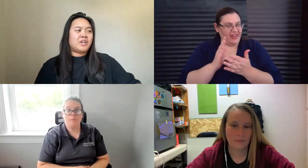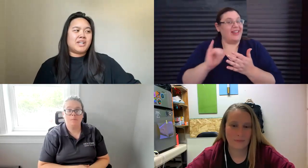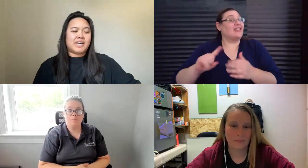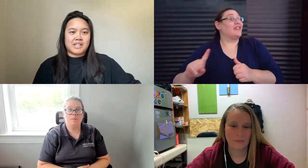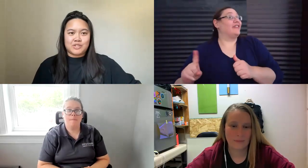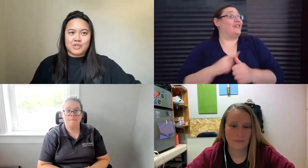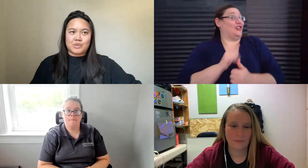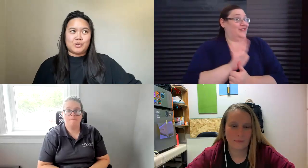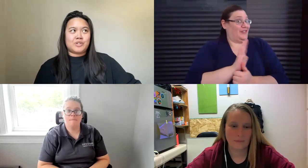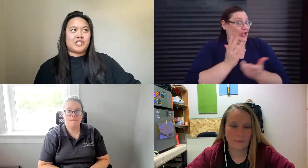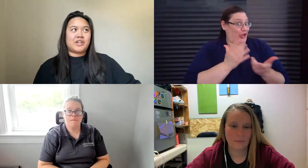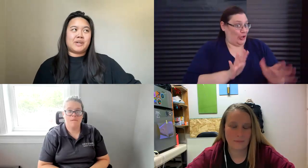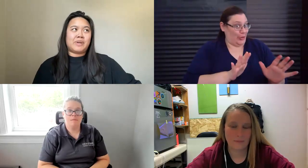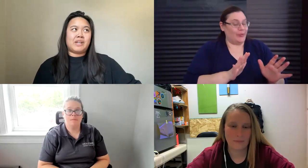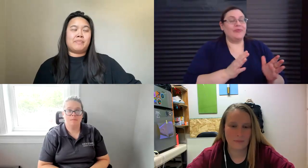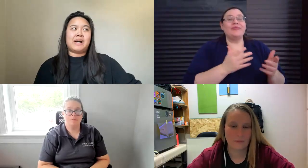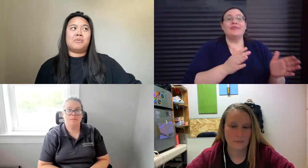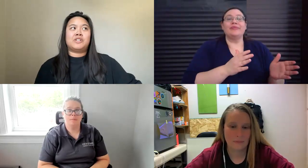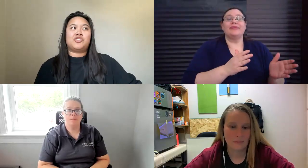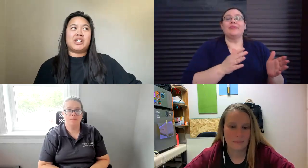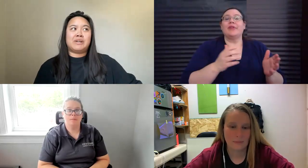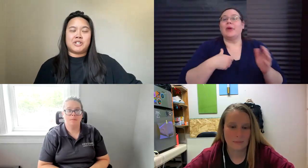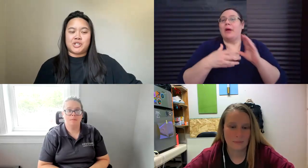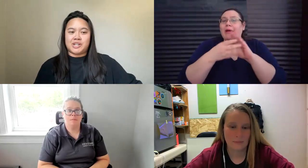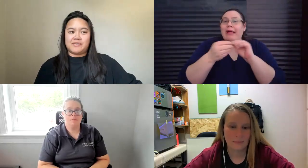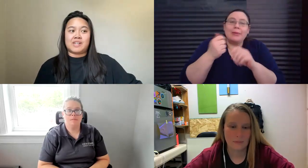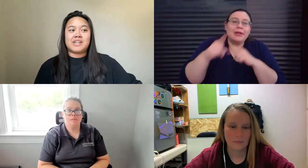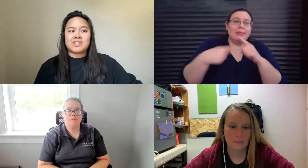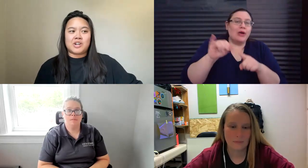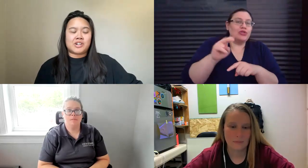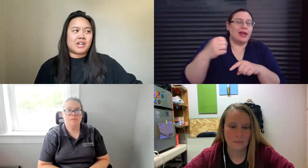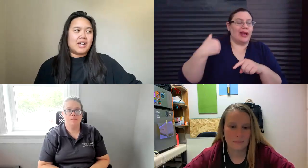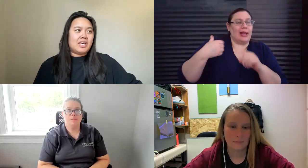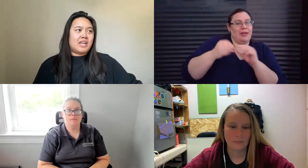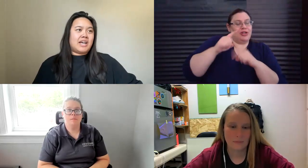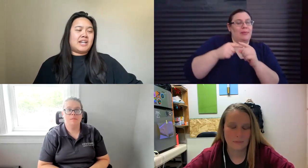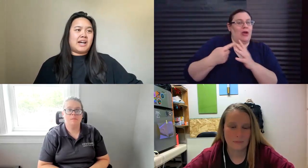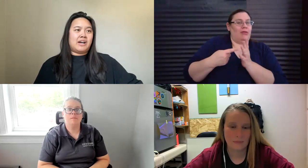Then we are going to get into a bit of what Jane mentioned about the Kickstarter and how